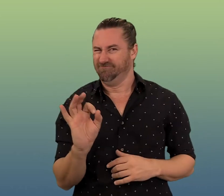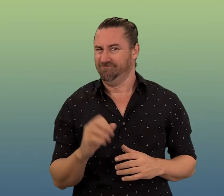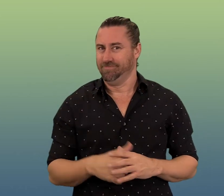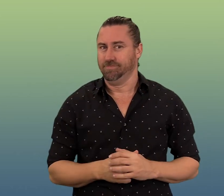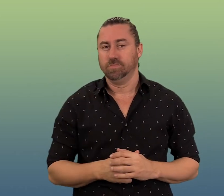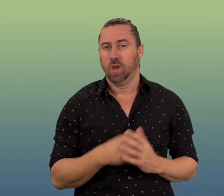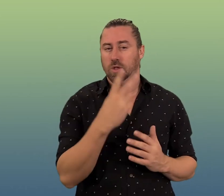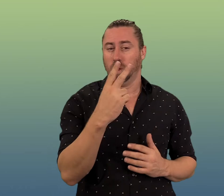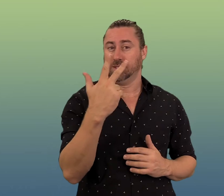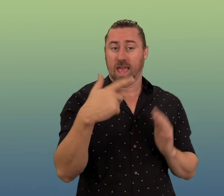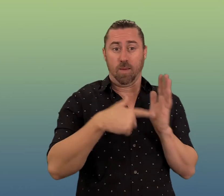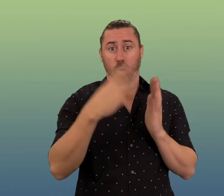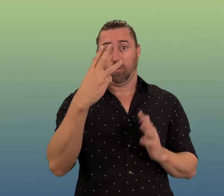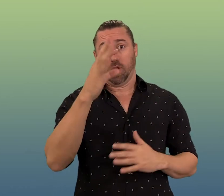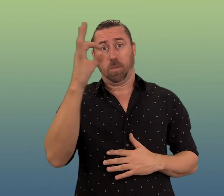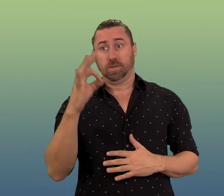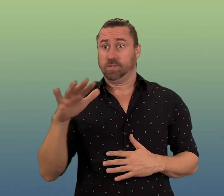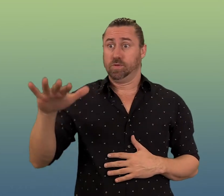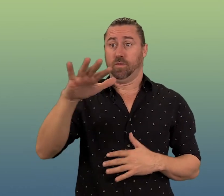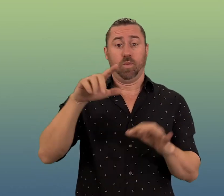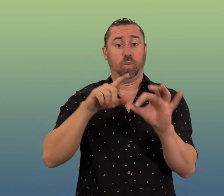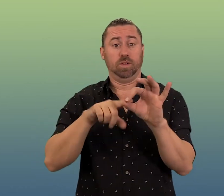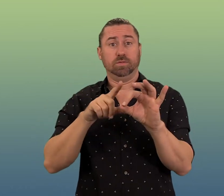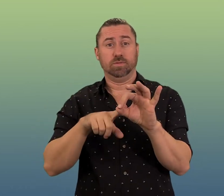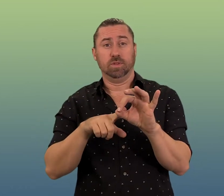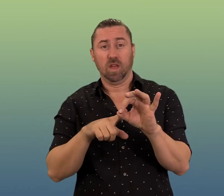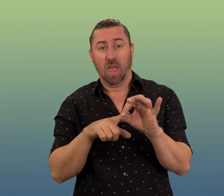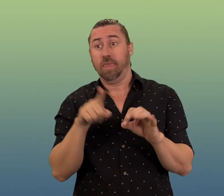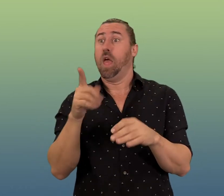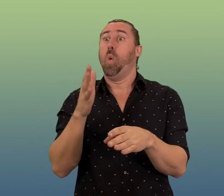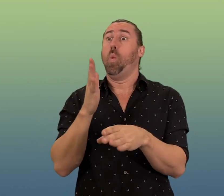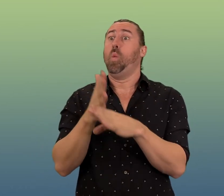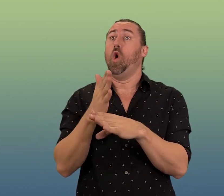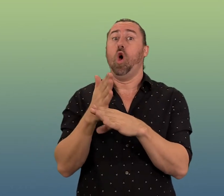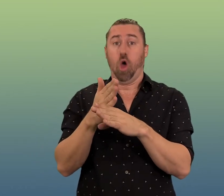It is estimated that 28.3% of Queensland's working population